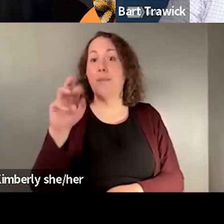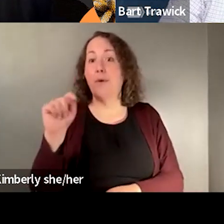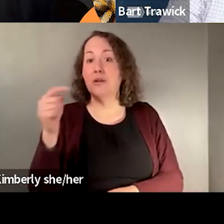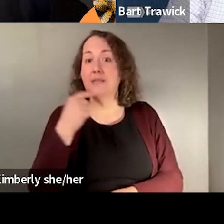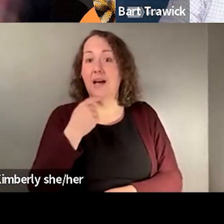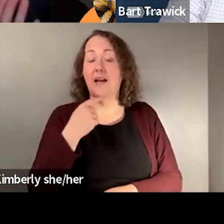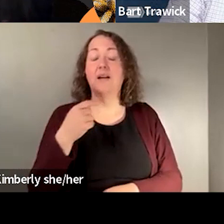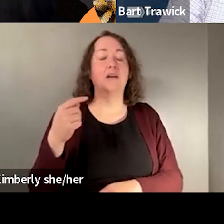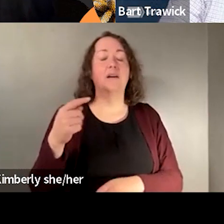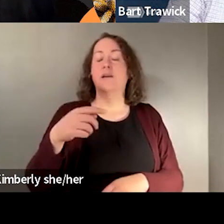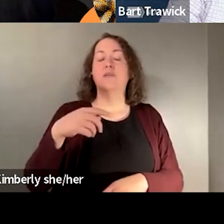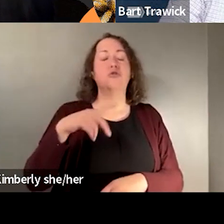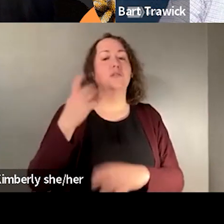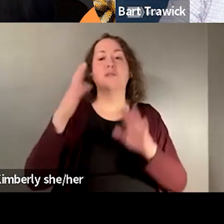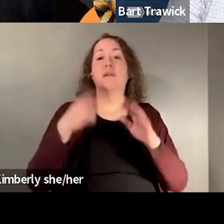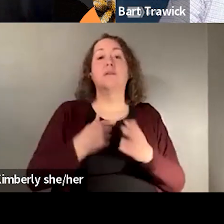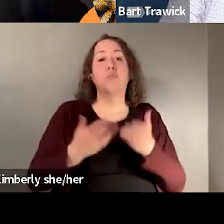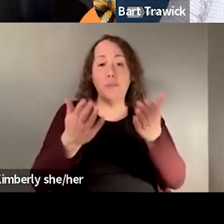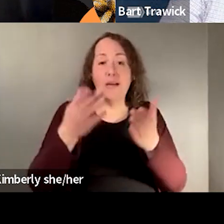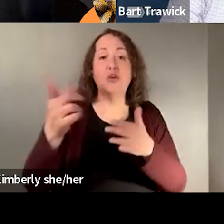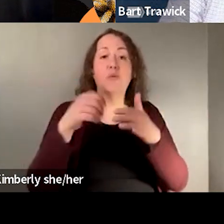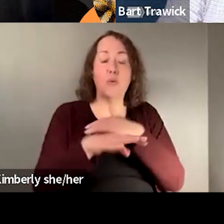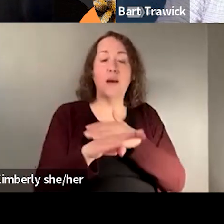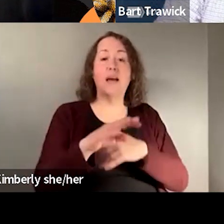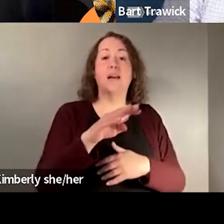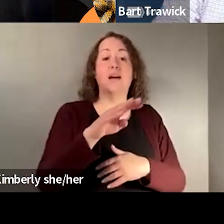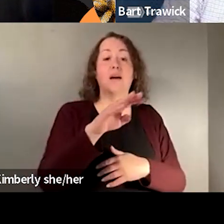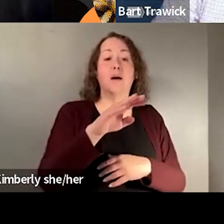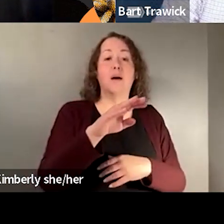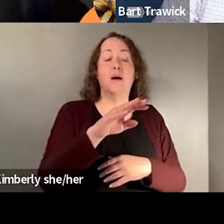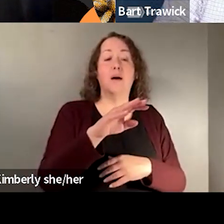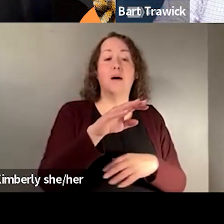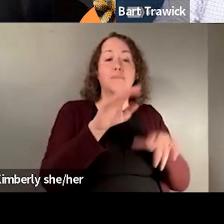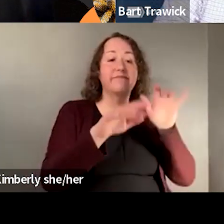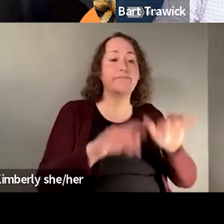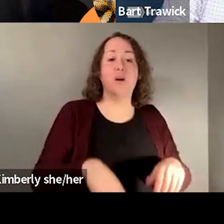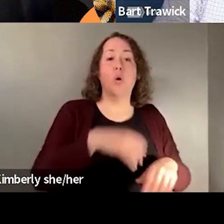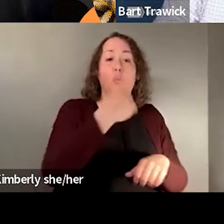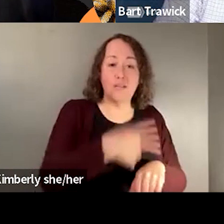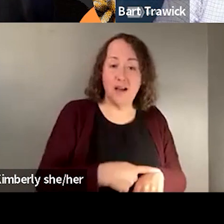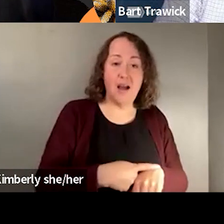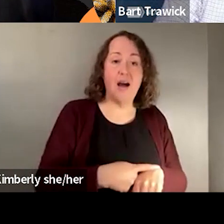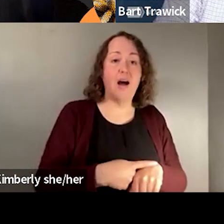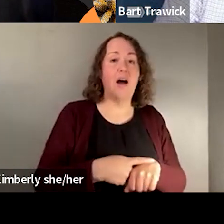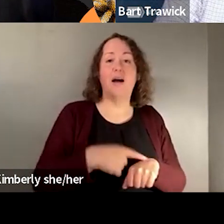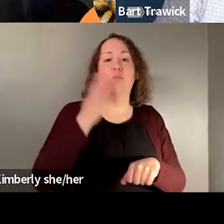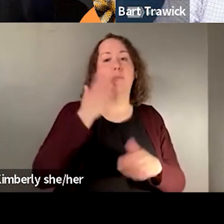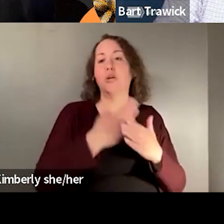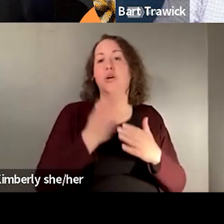This is a one-time thing and then you'll be good for the rest of our PAPPG updates as years go by. Jeremy Leffler: Yeah.